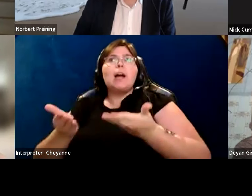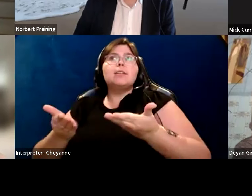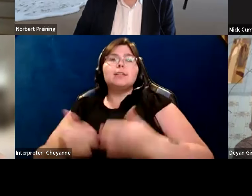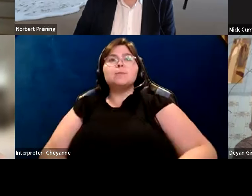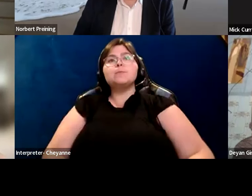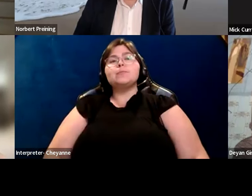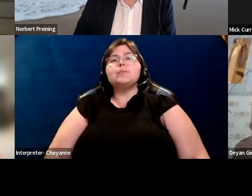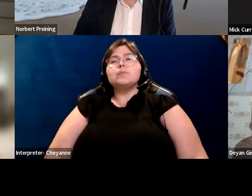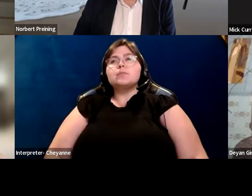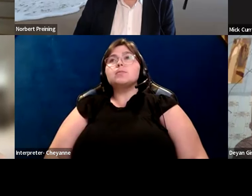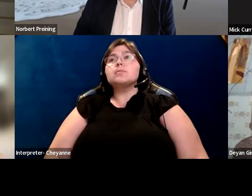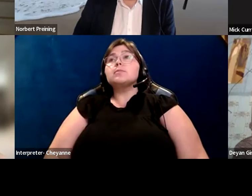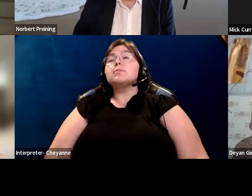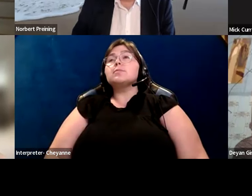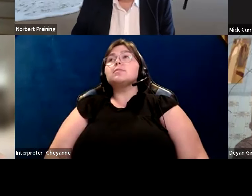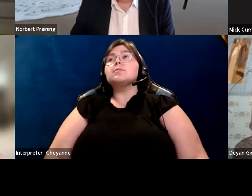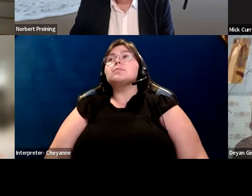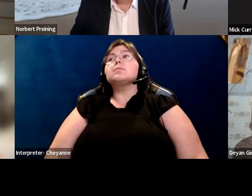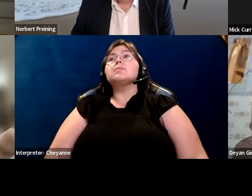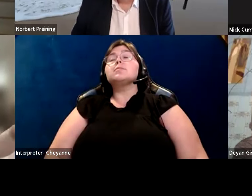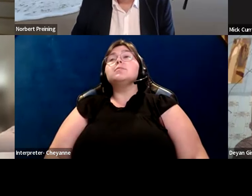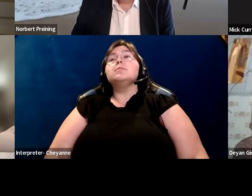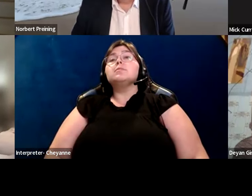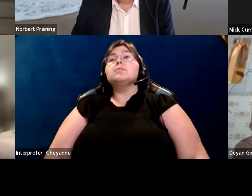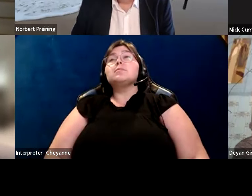People with disabilities also have very diverse lived experience.